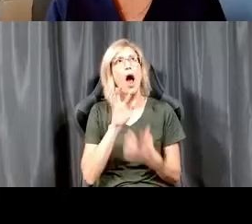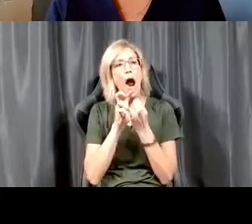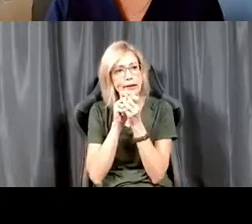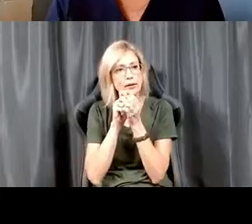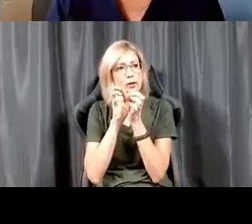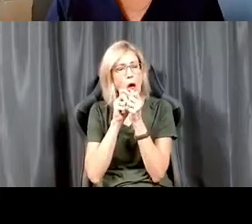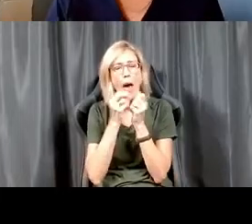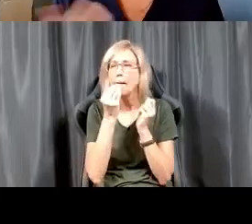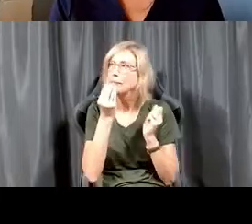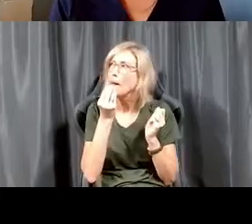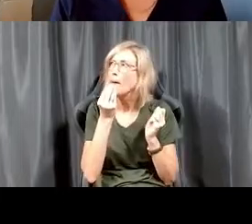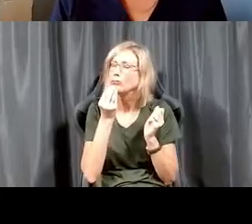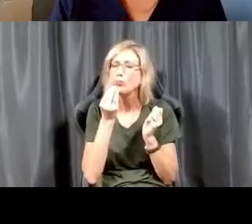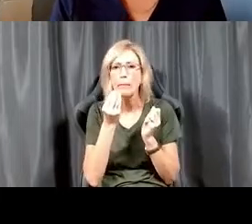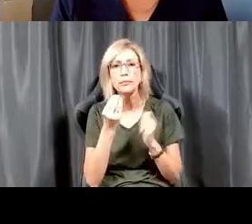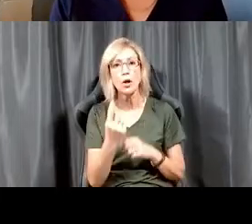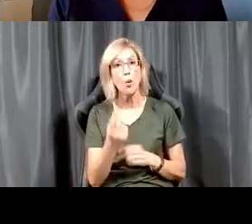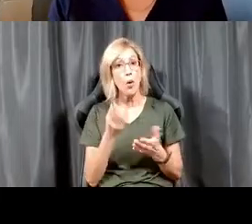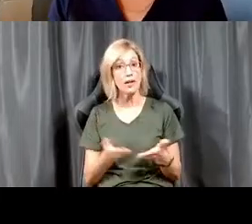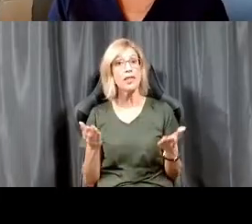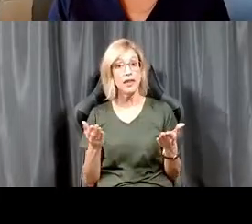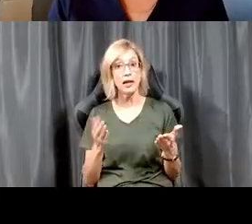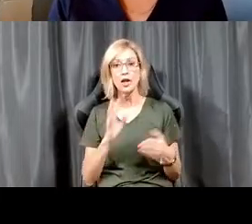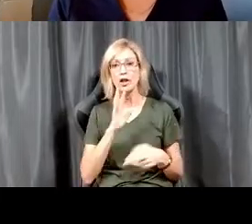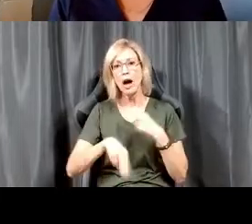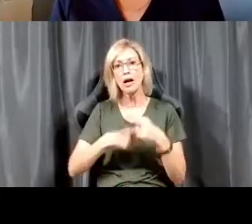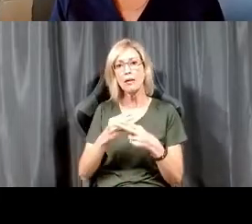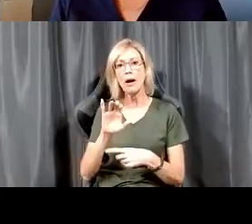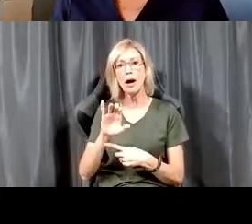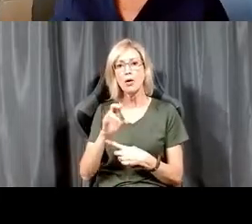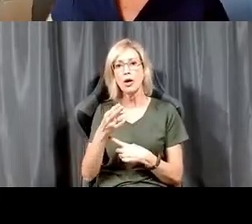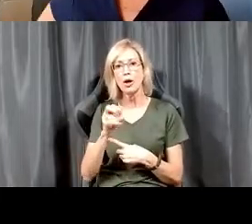One of the things that we talk about often is Chewelry. Nice play on the word of jewelry.